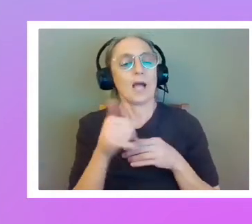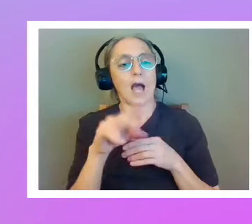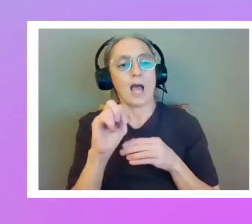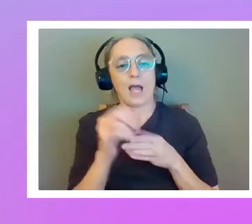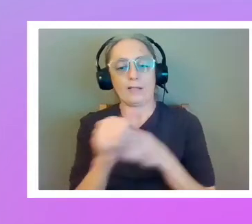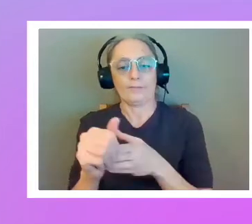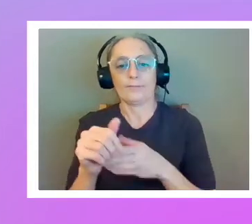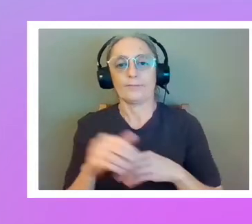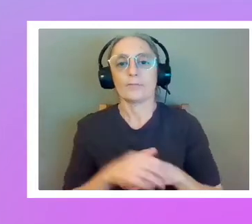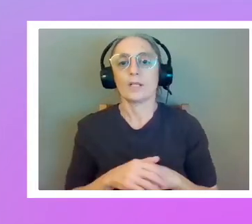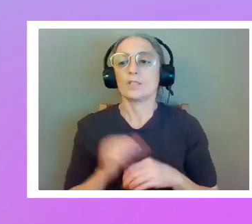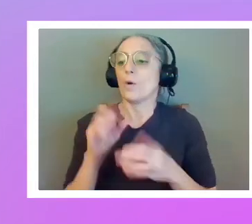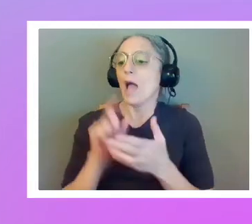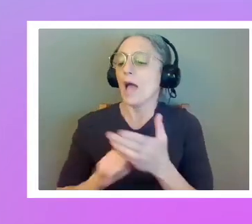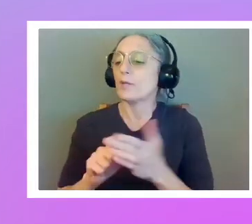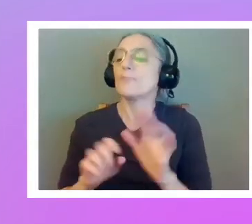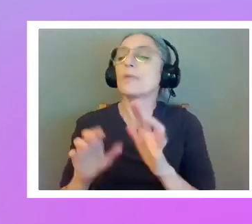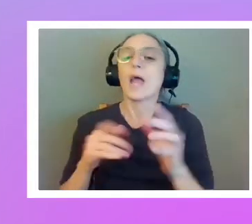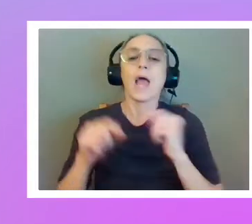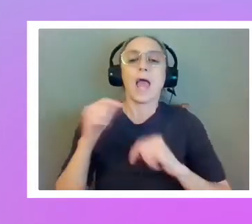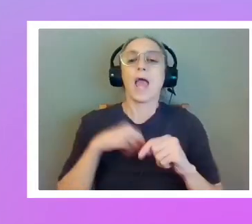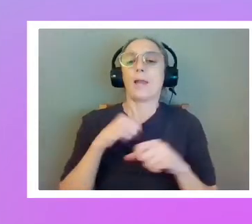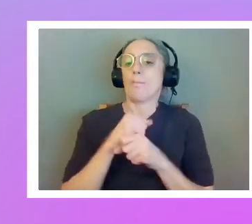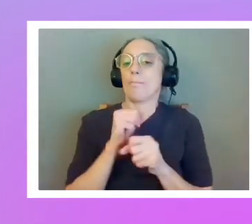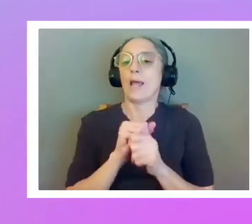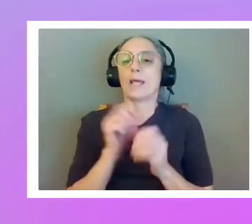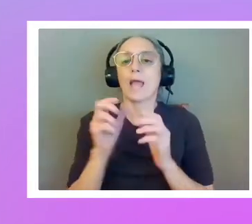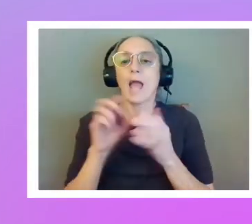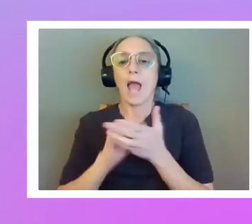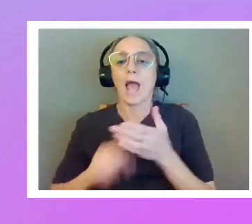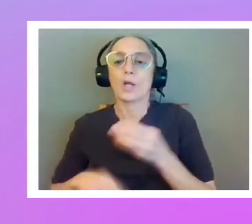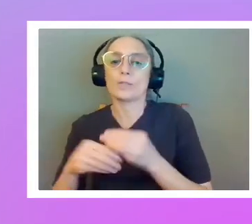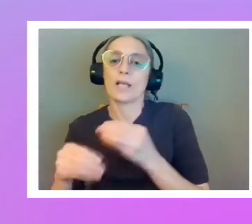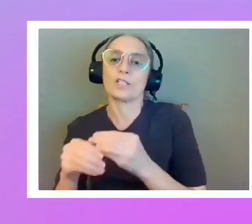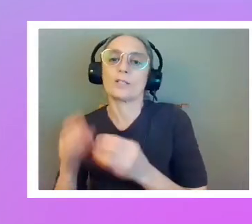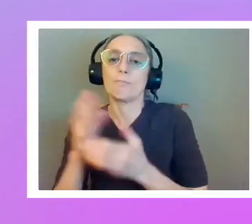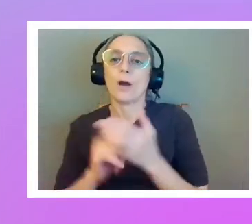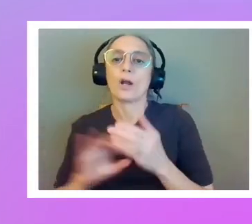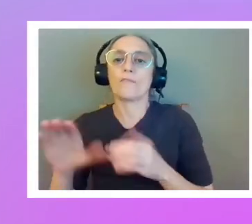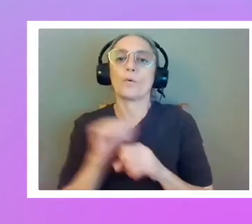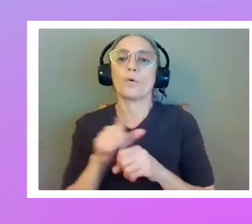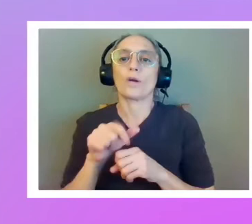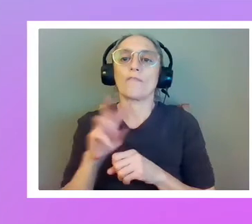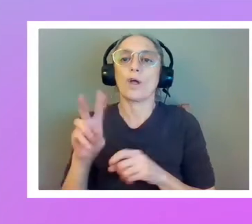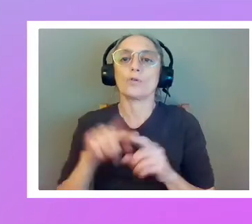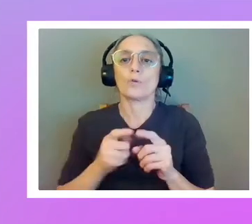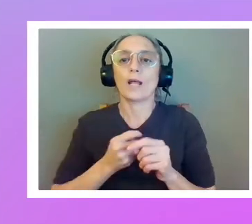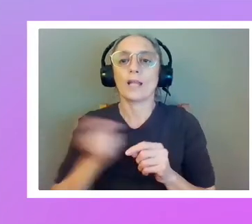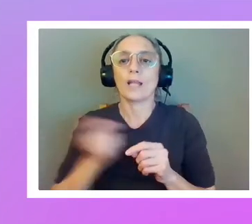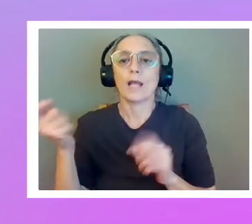So make annotations part of your workflow to eliminate misunderstandings or confusion along the way.